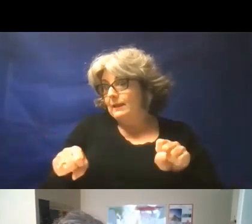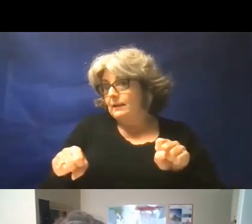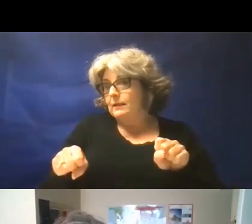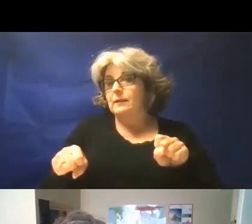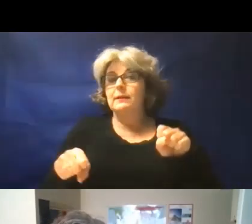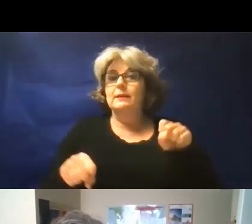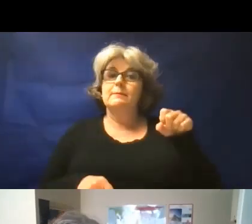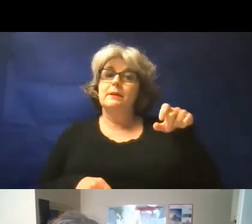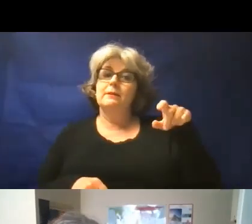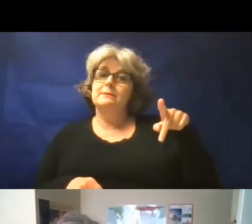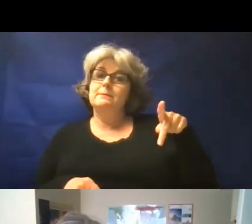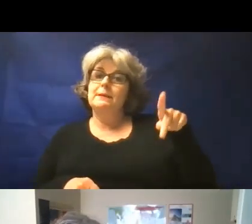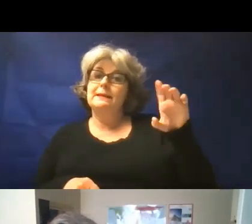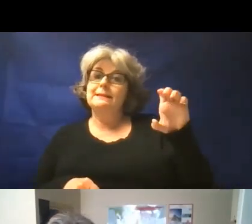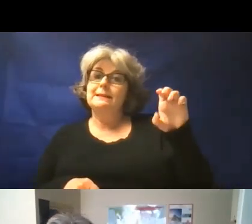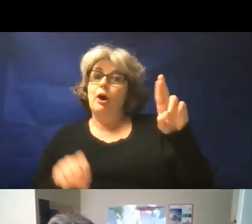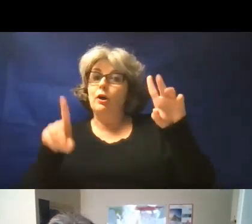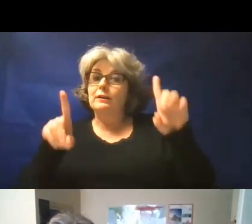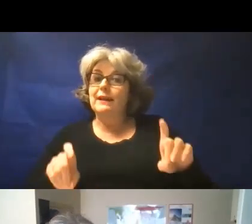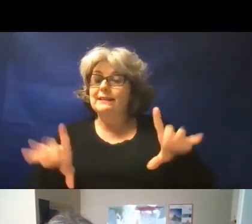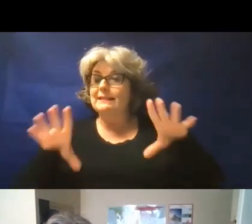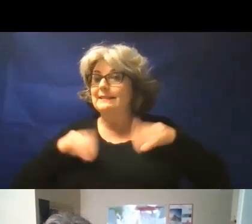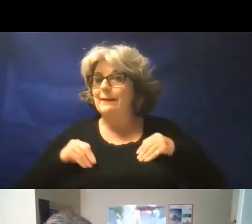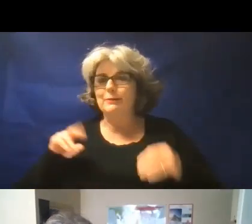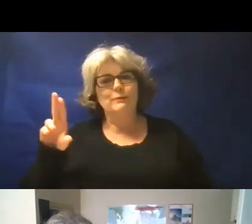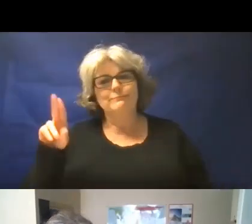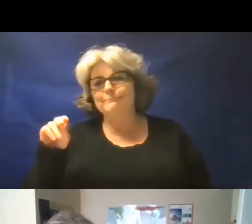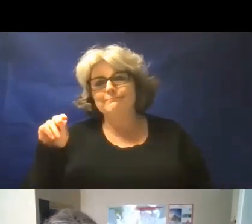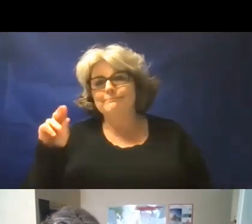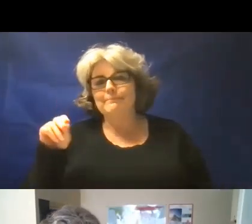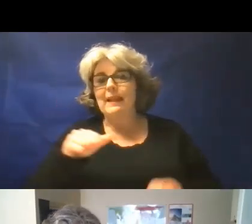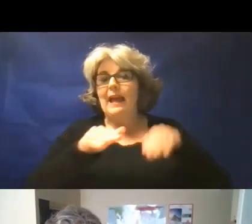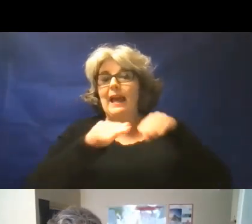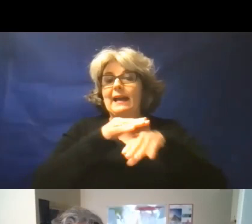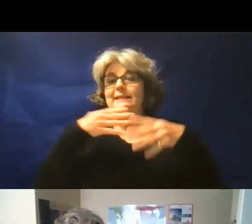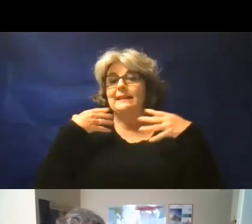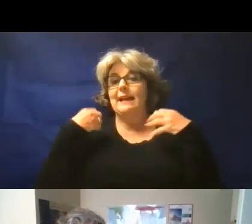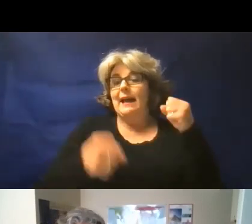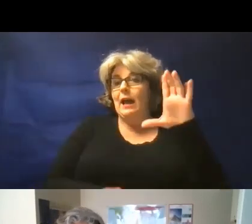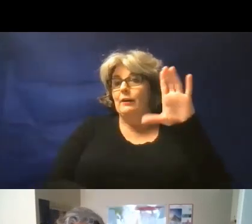is not going to be acceptable and again accessing health care abroad what are the considerations